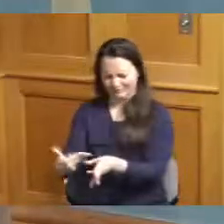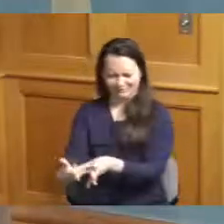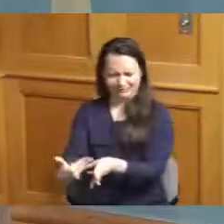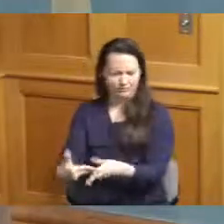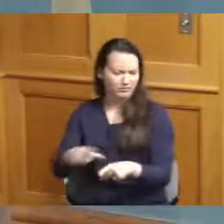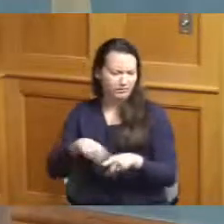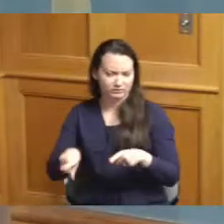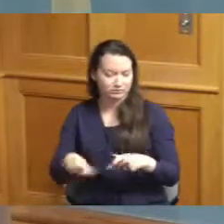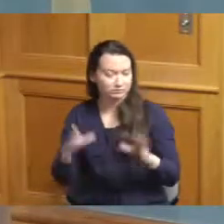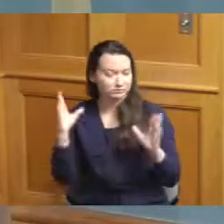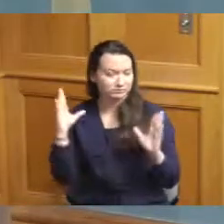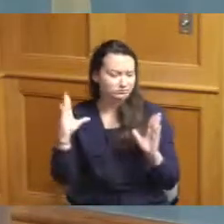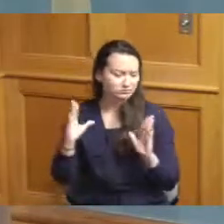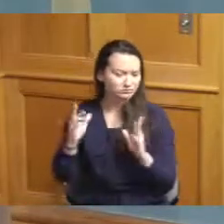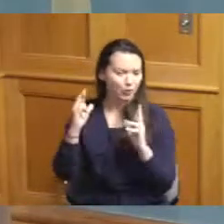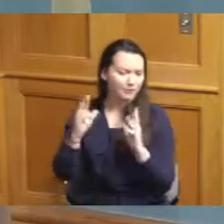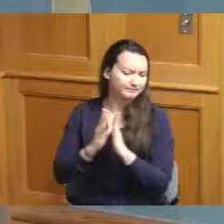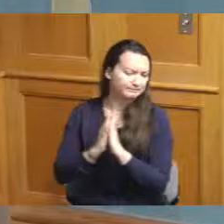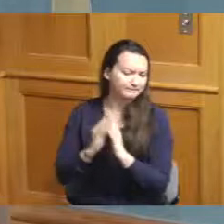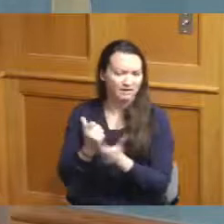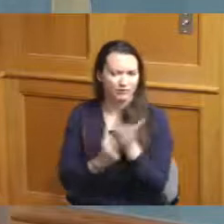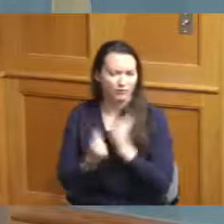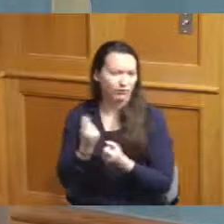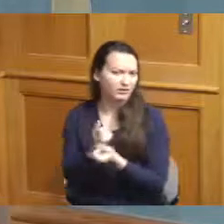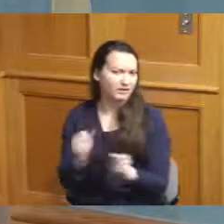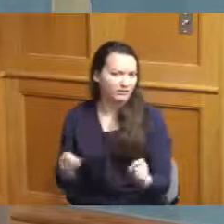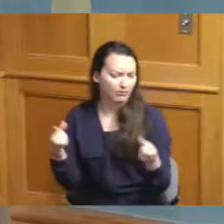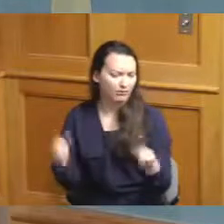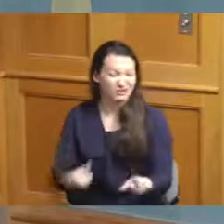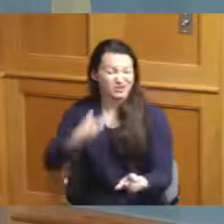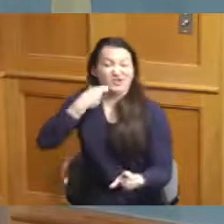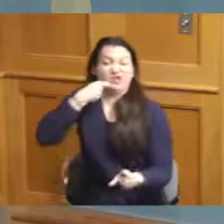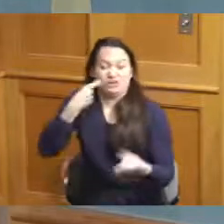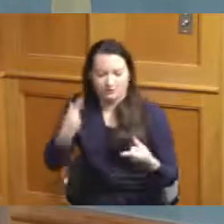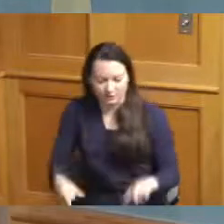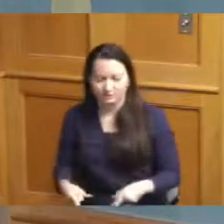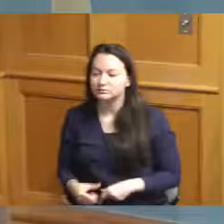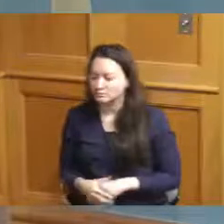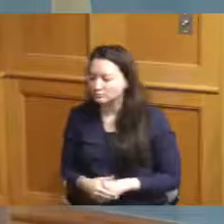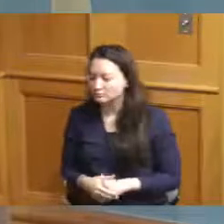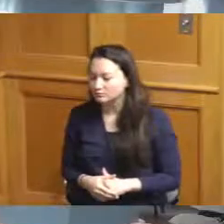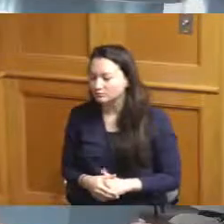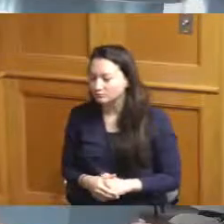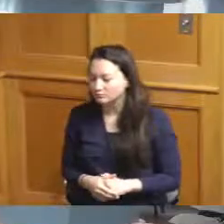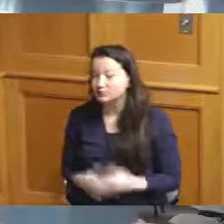that everybody is safe with that incident that just happened so we have our Health Commissioner